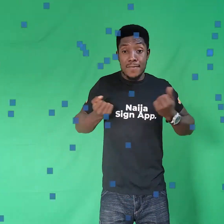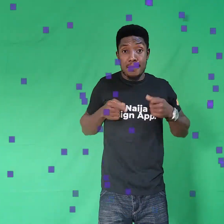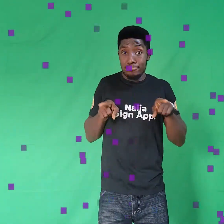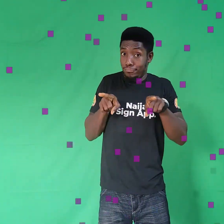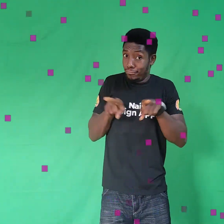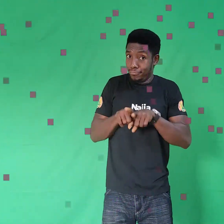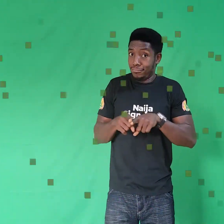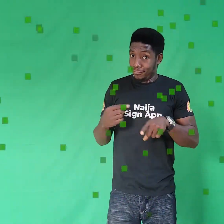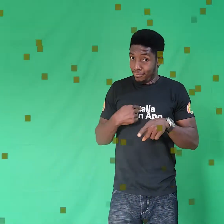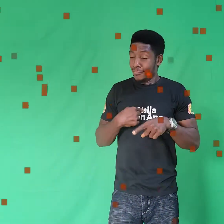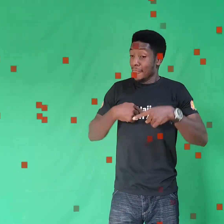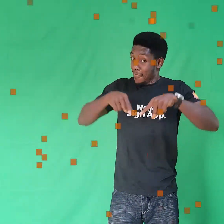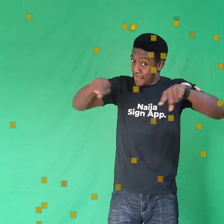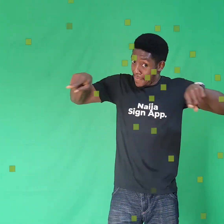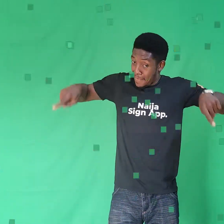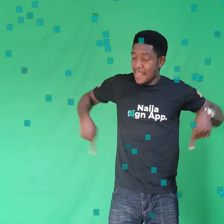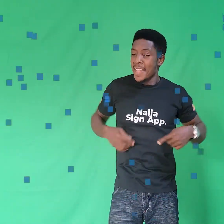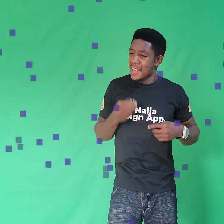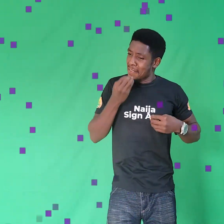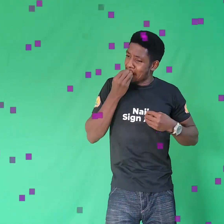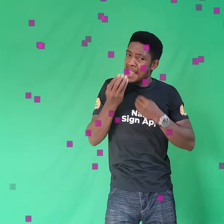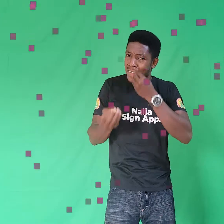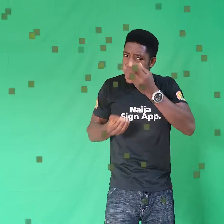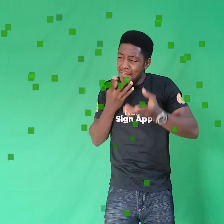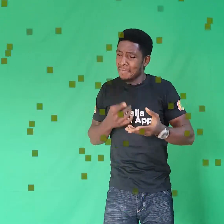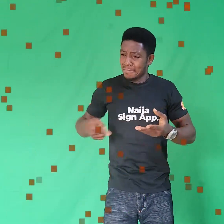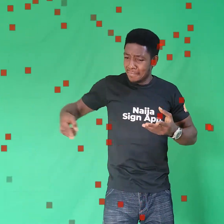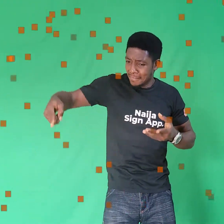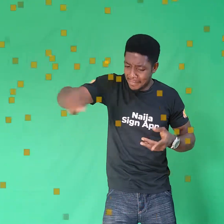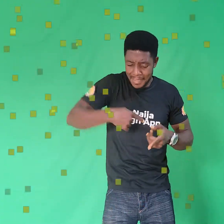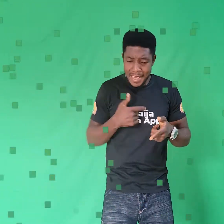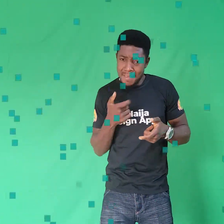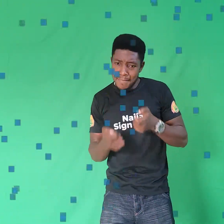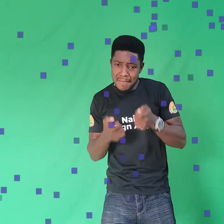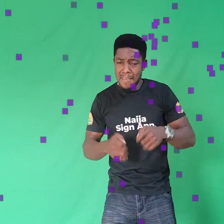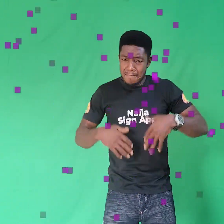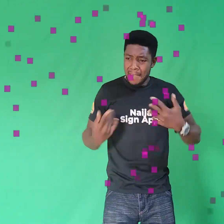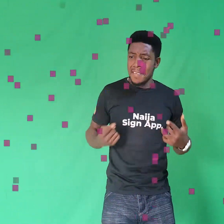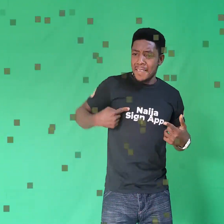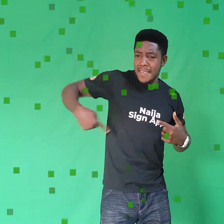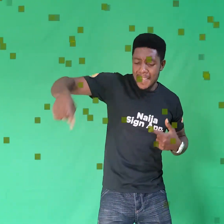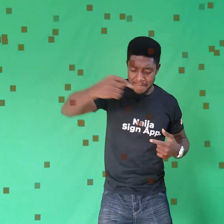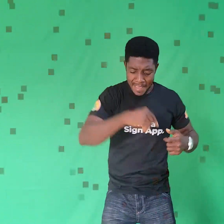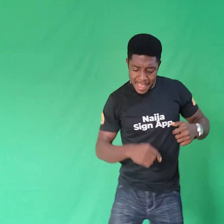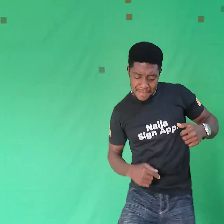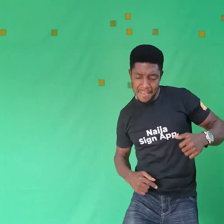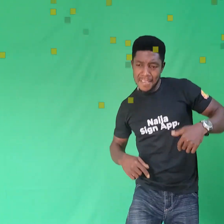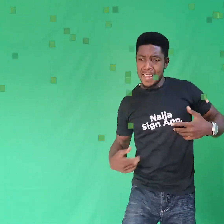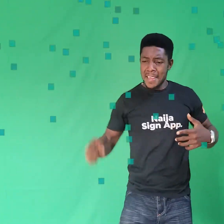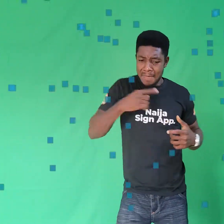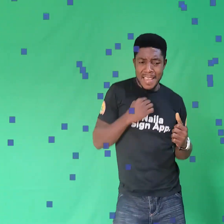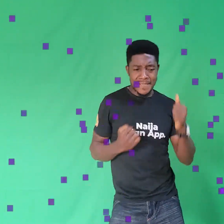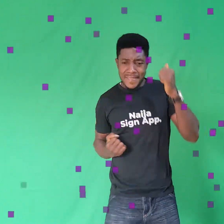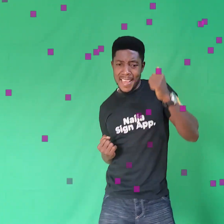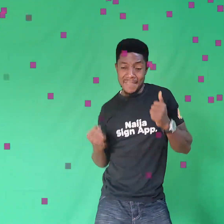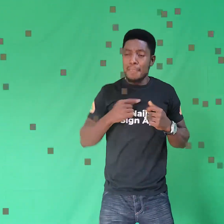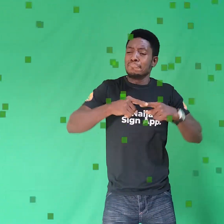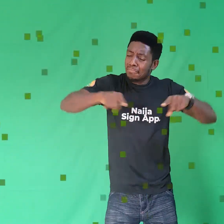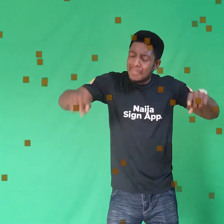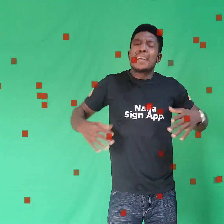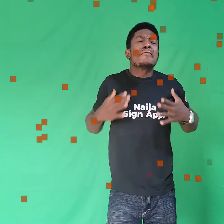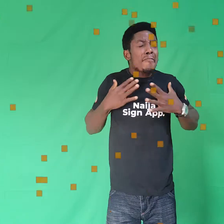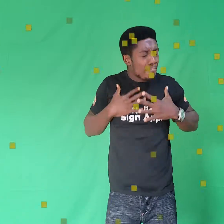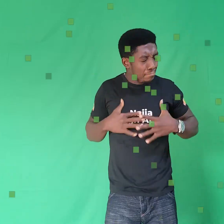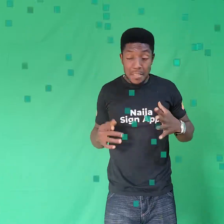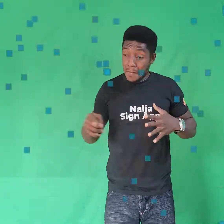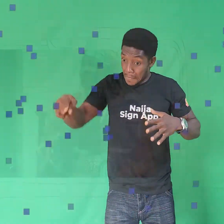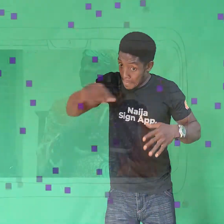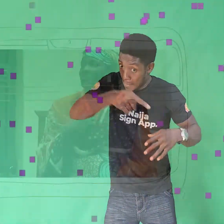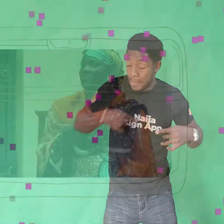it is a natural language, it is a full-fledged language, the difference is that it is manual,